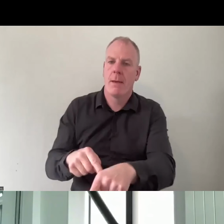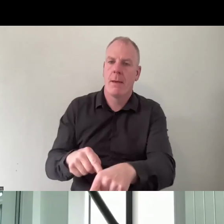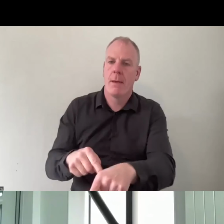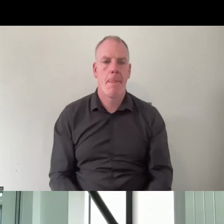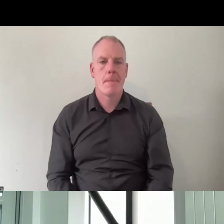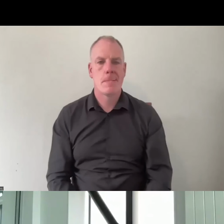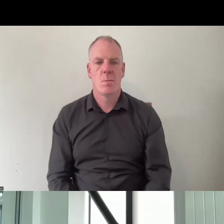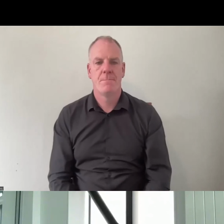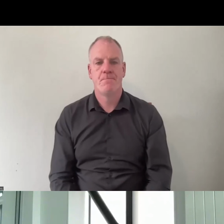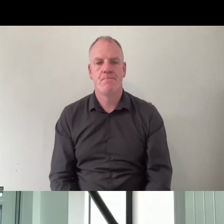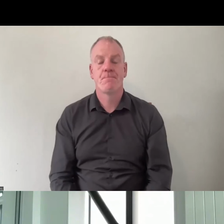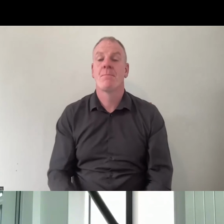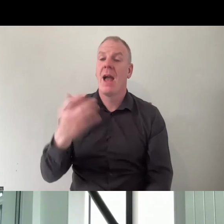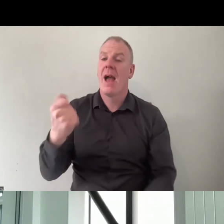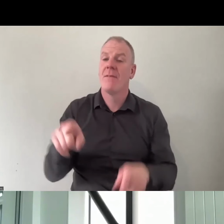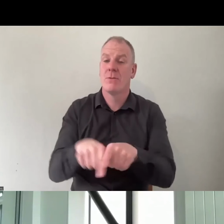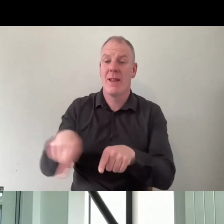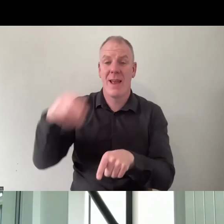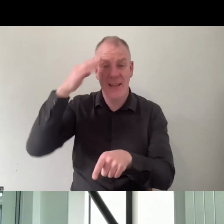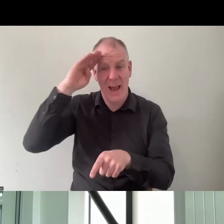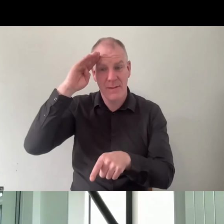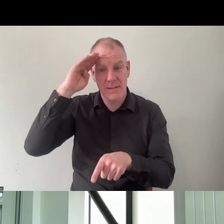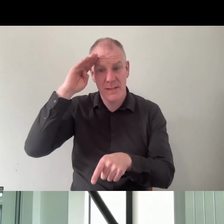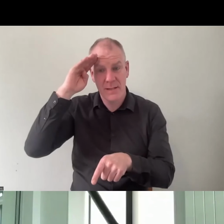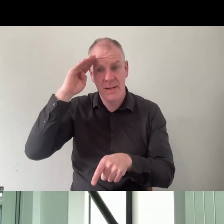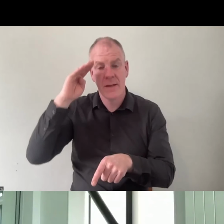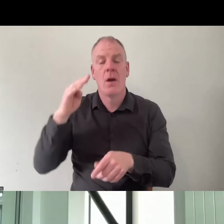There's also in Ireland a number of areas